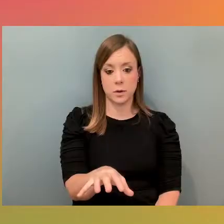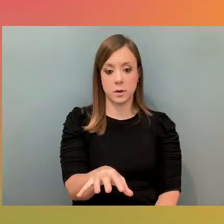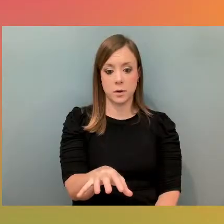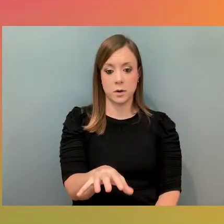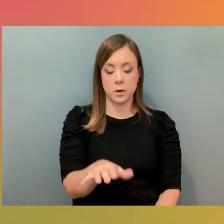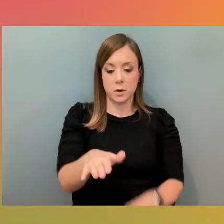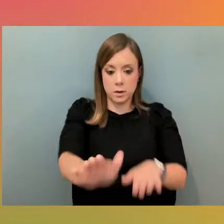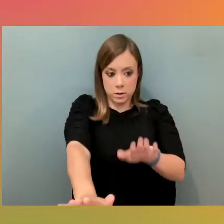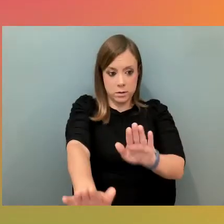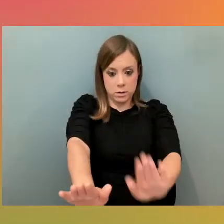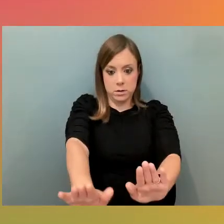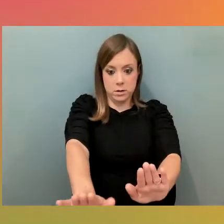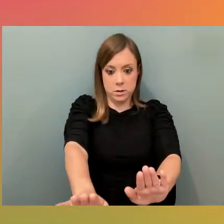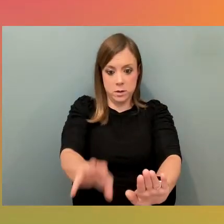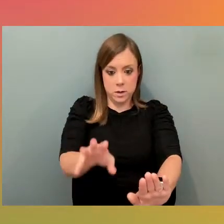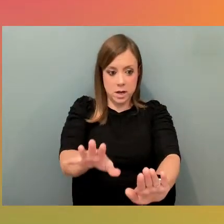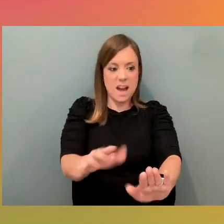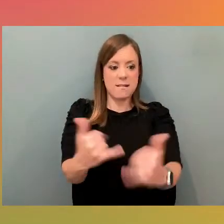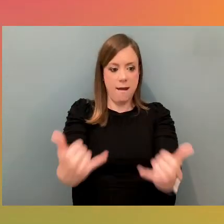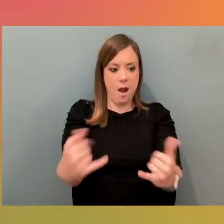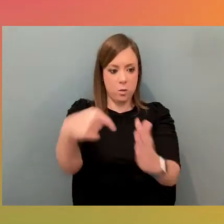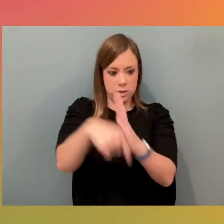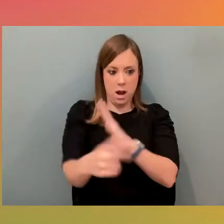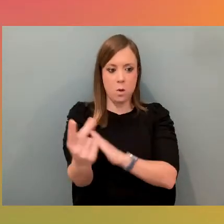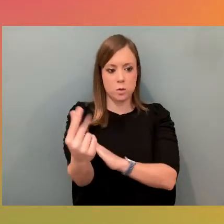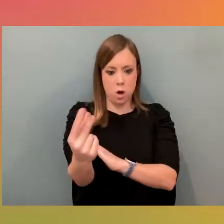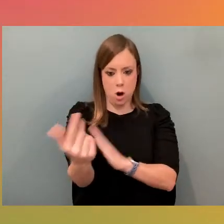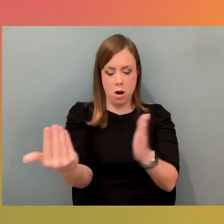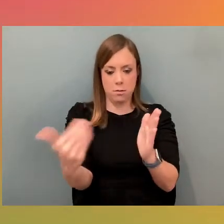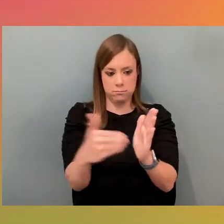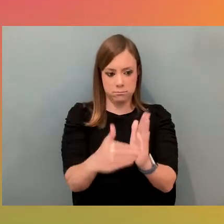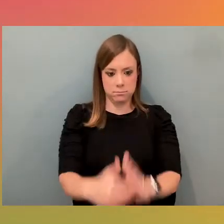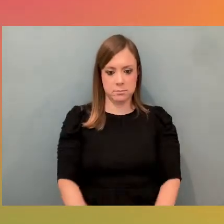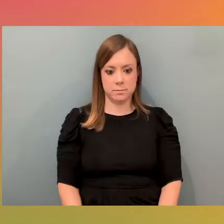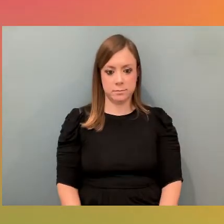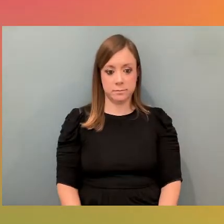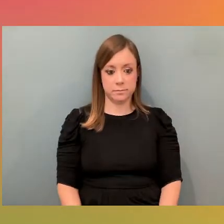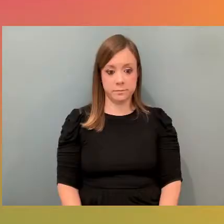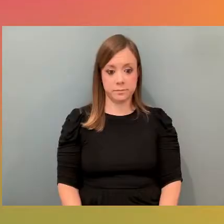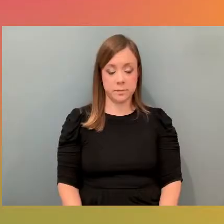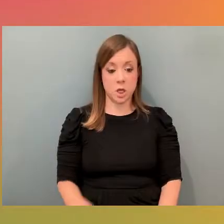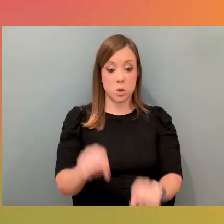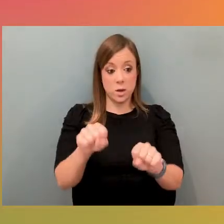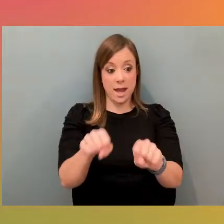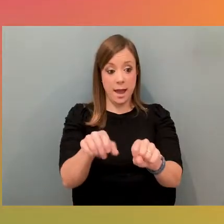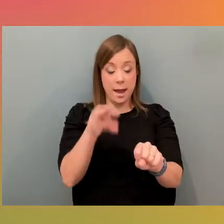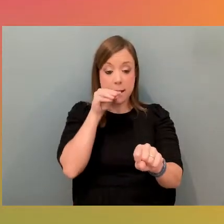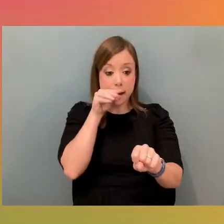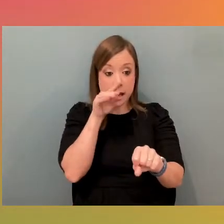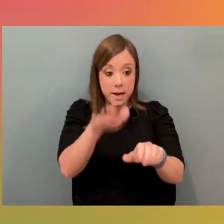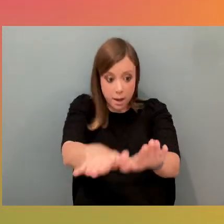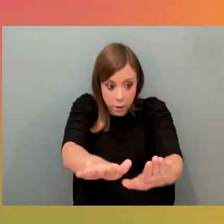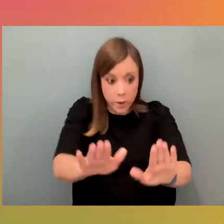TAKE ONE MORE INHALE. EXHALE. COME UP ONTO YOUR HANDS. STEP BACK DOWNWARD FACING DOG.